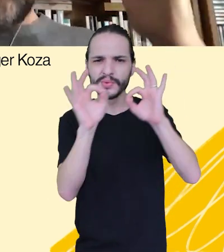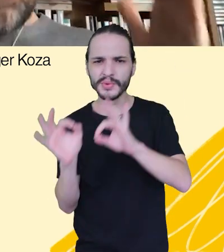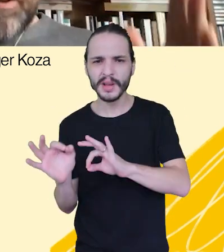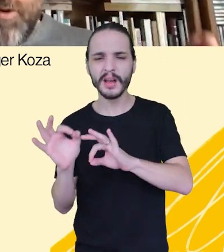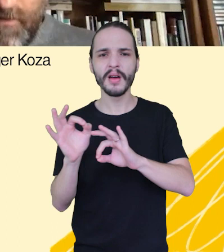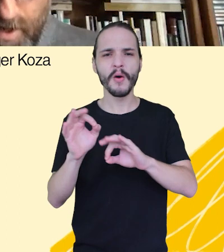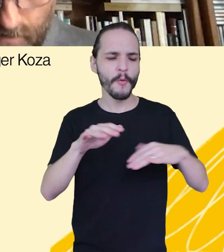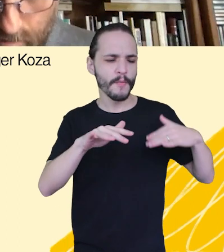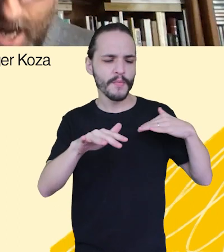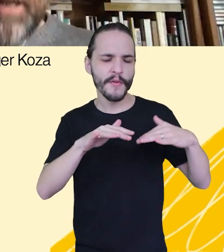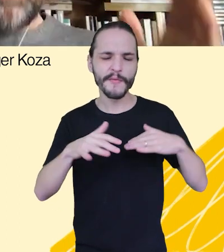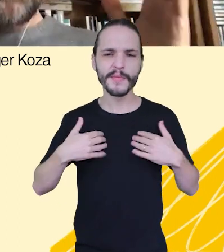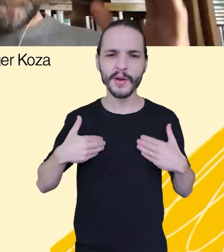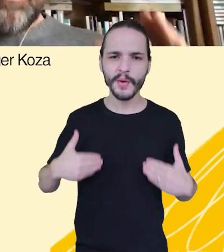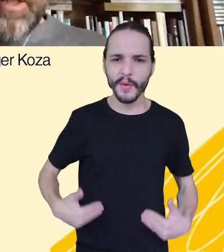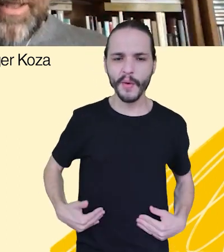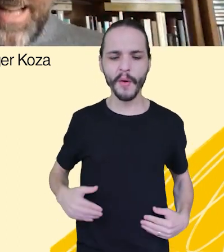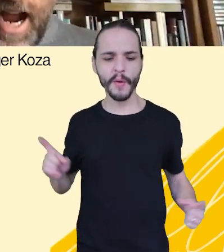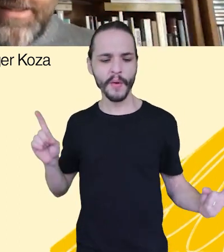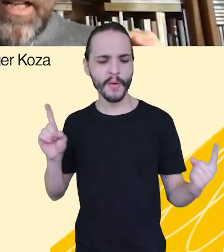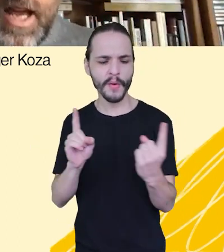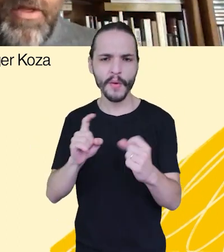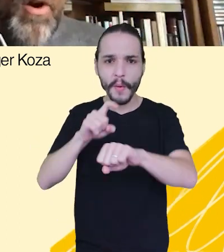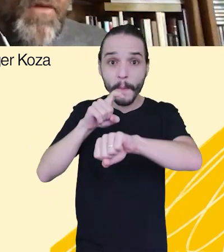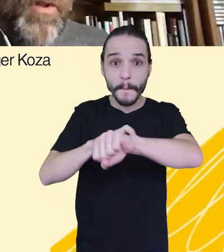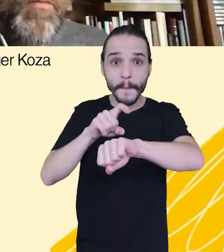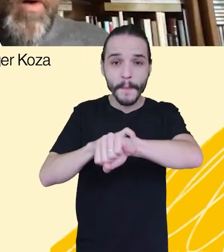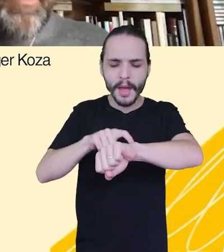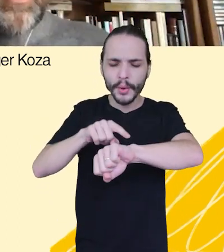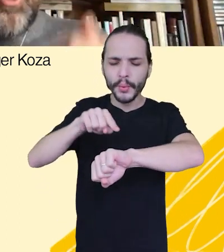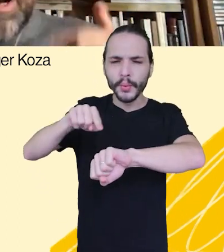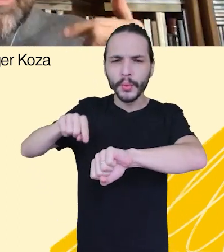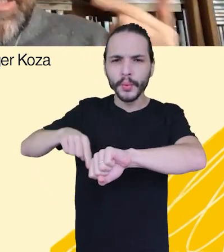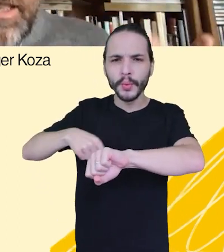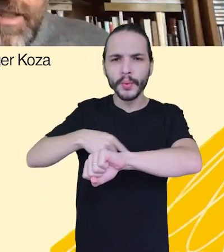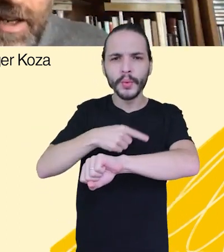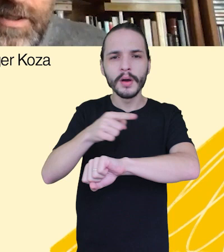The movement of the body, the length of the moment that you are seeing her